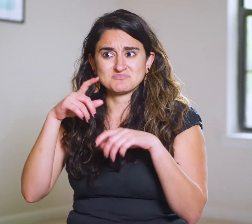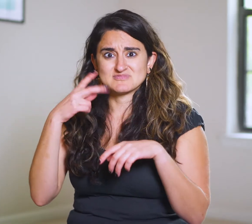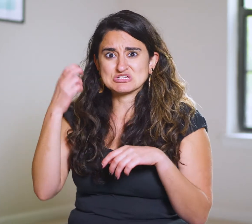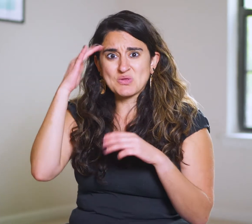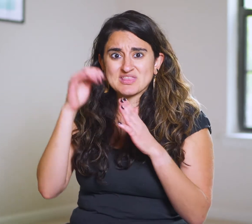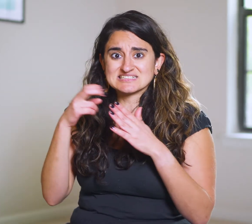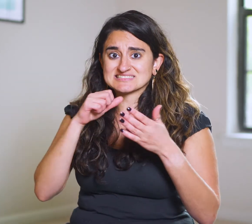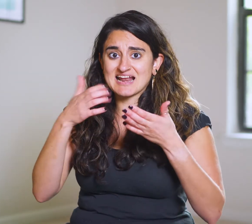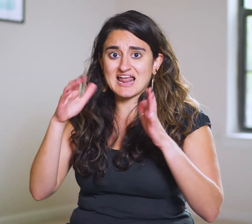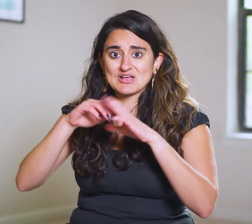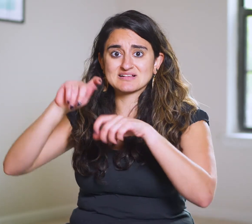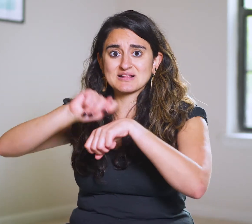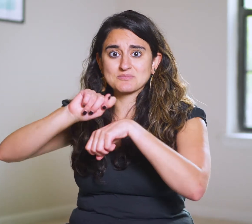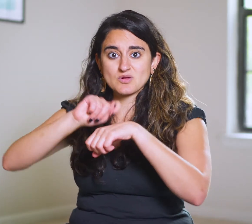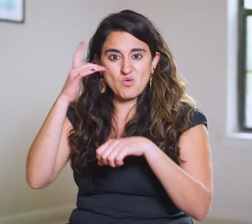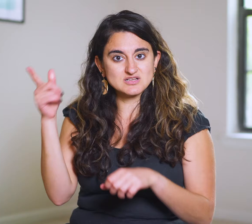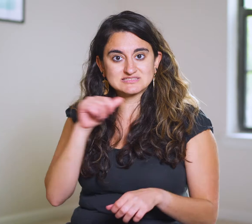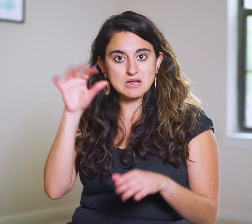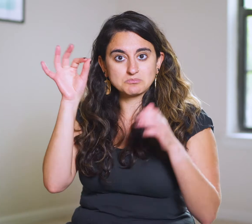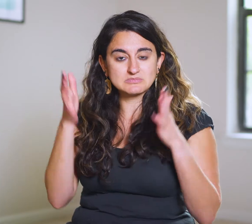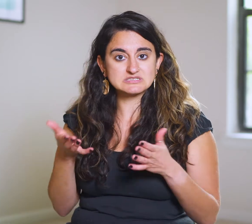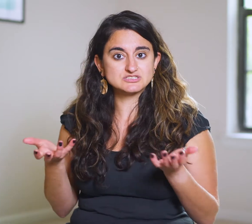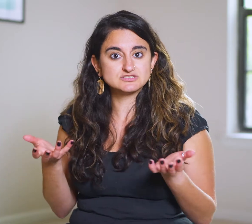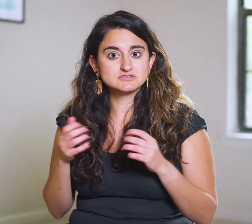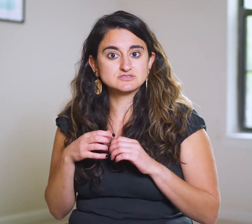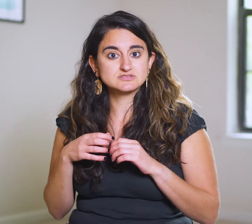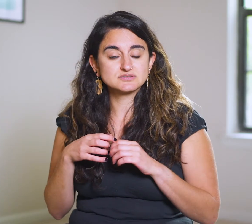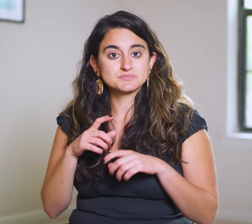He knows he’s not allowed in the temple, because he’s not a priest!